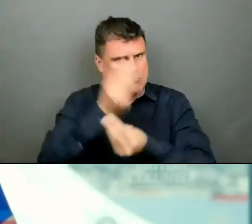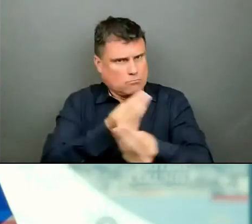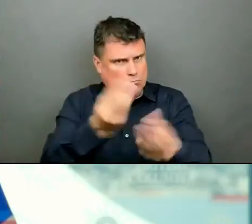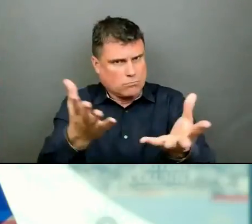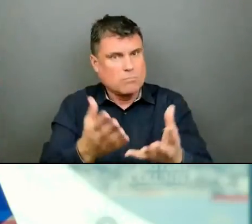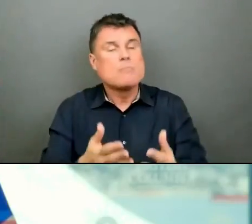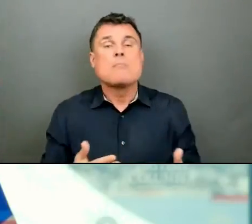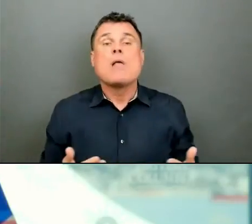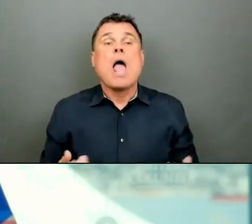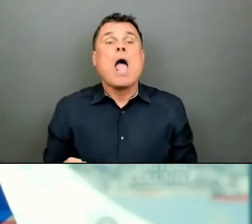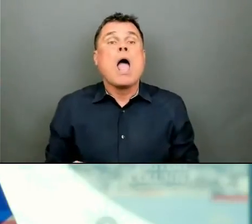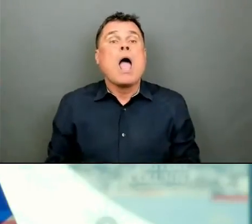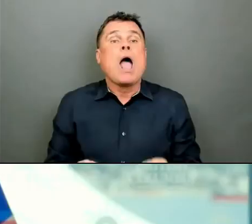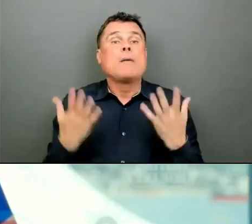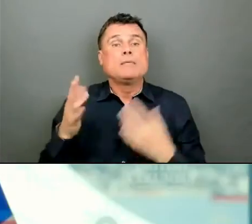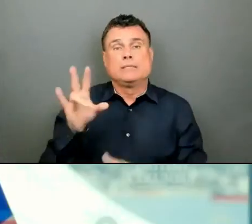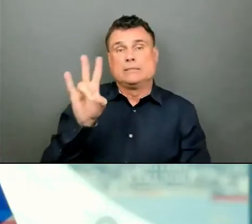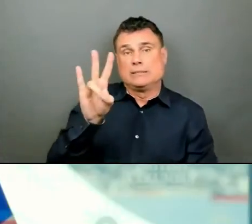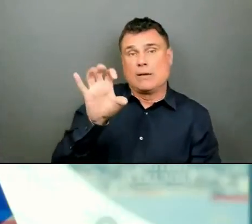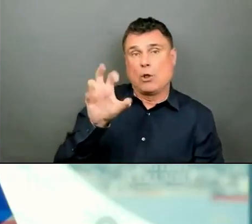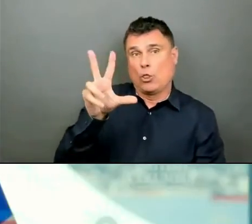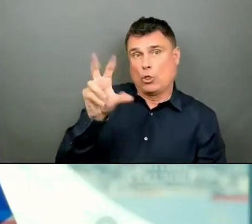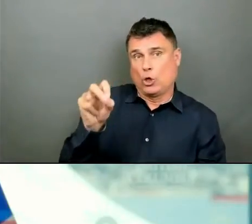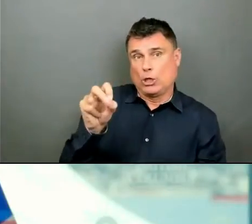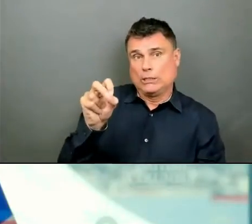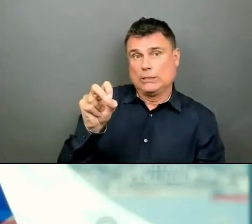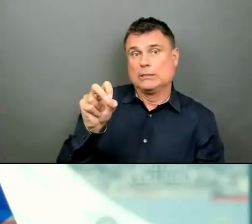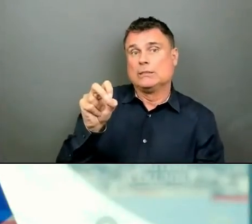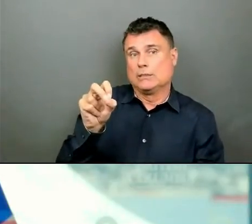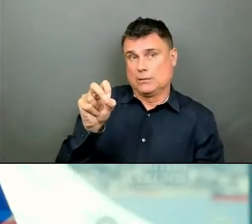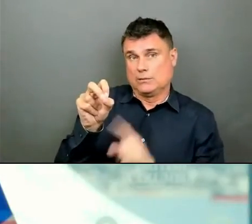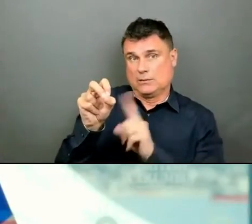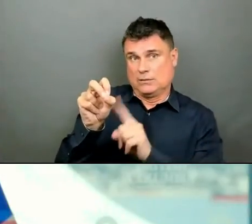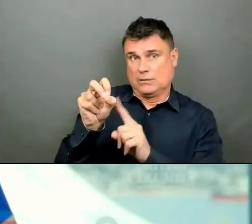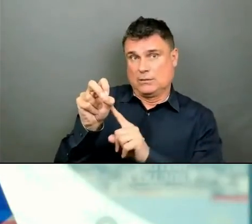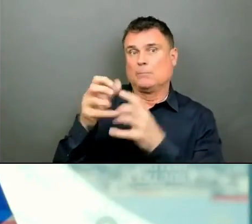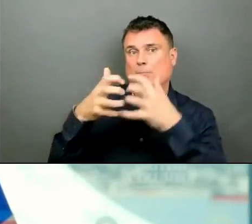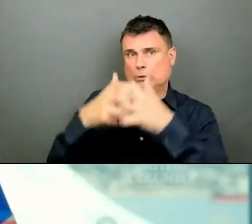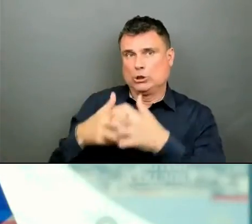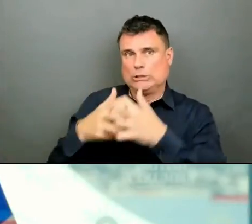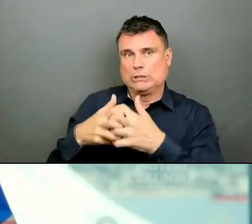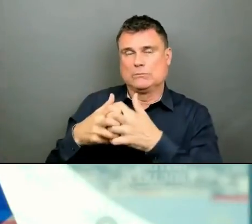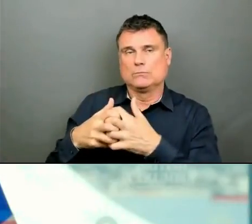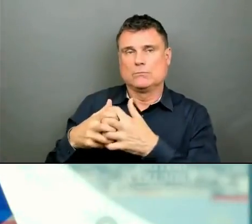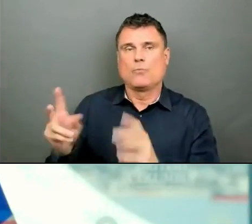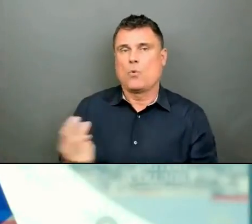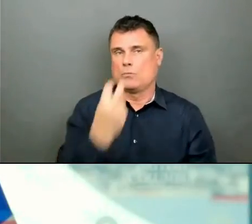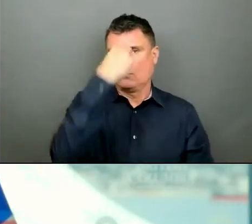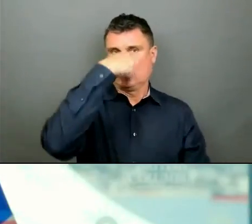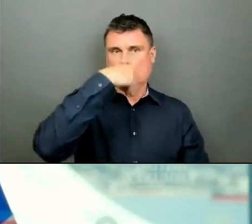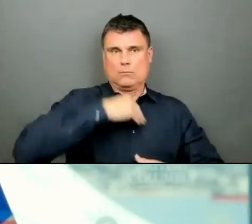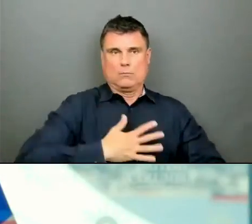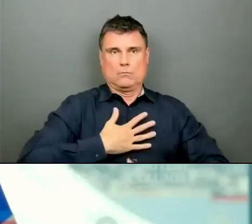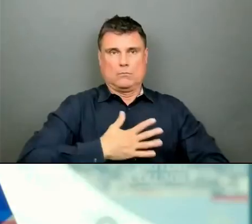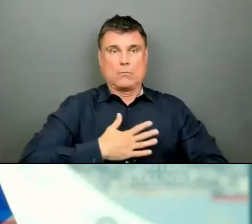are 730, we have quite a bit, quite a few more ventilators held in reserve and have added to